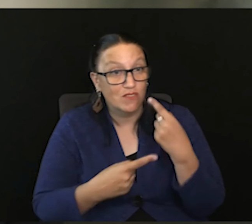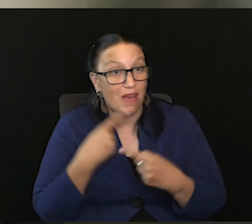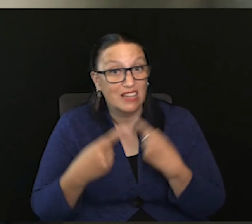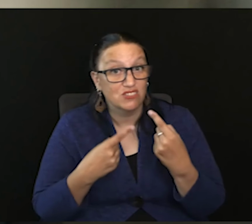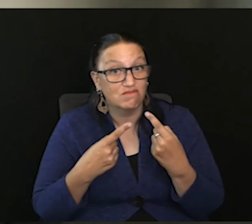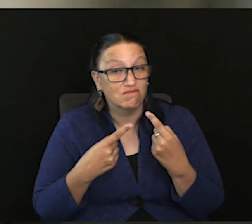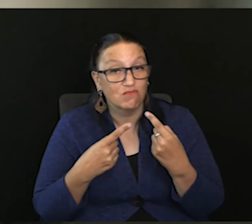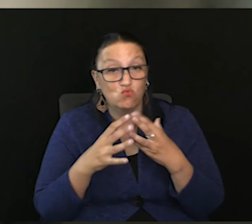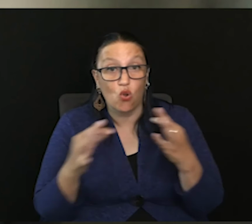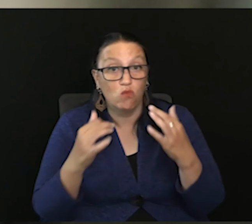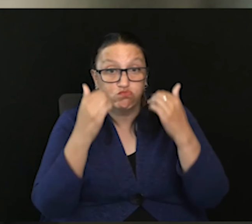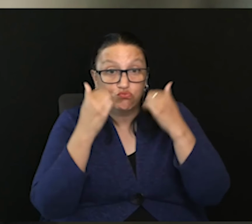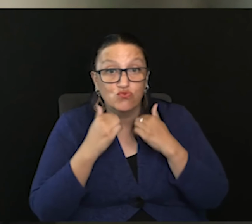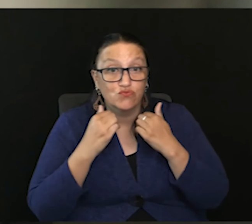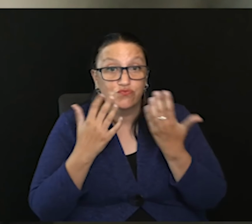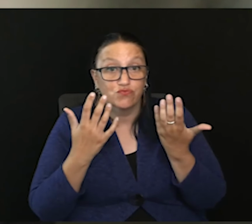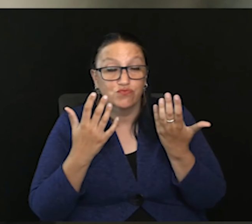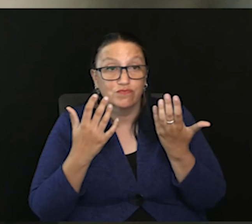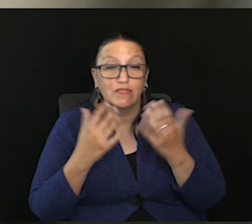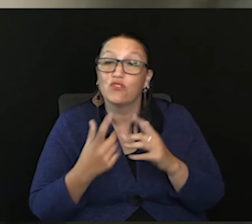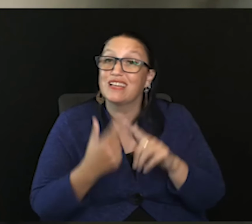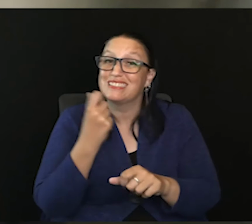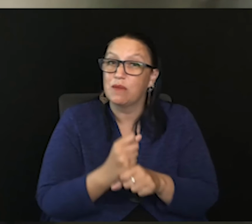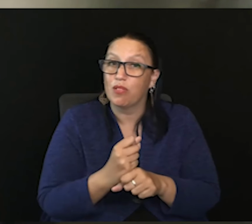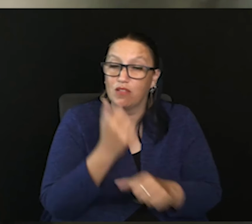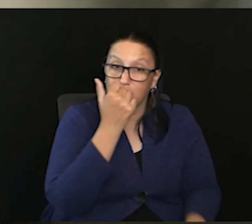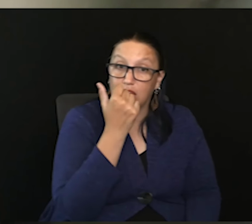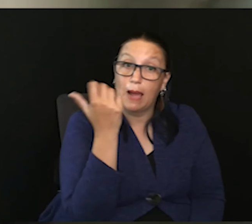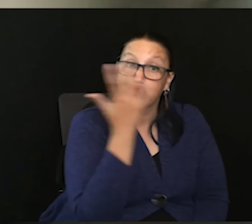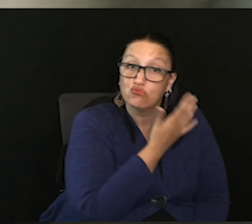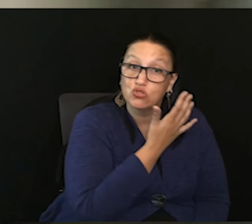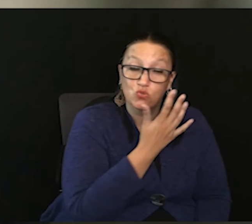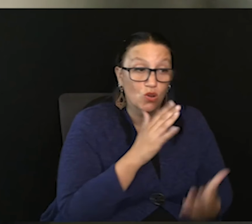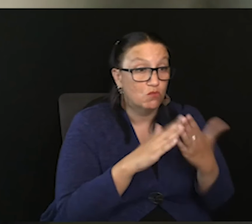provided which is not supportive of vaccination, we saw that in the indigenous communities and we